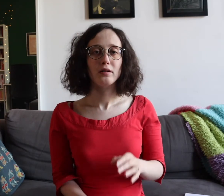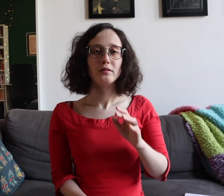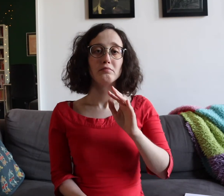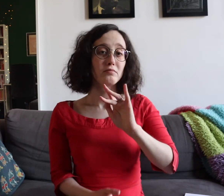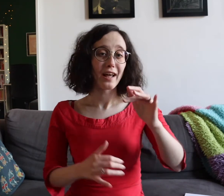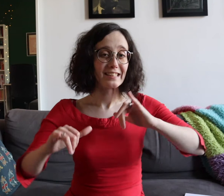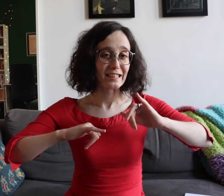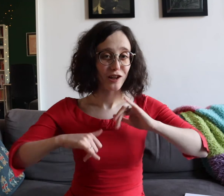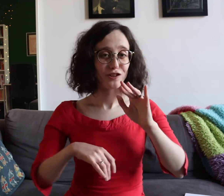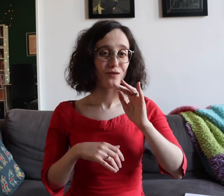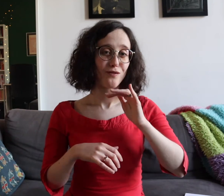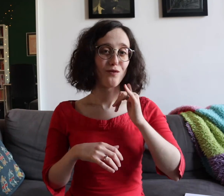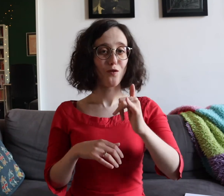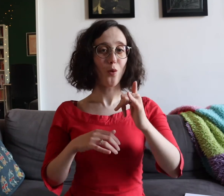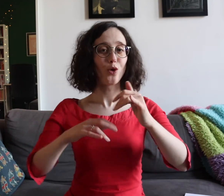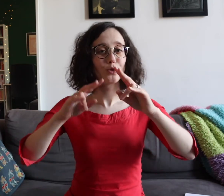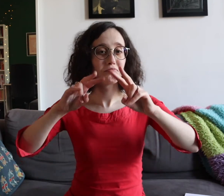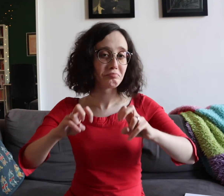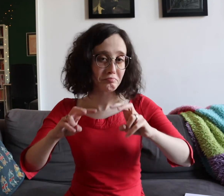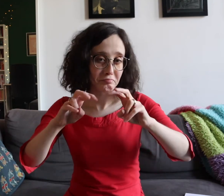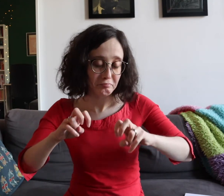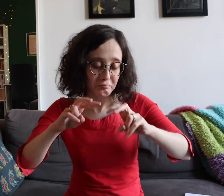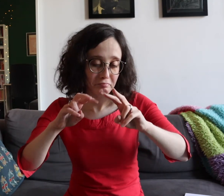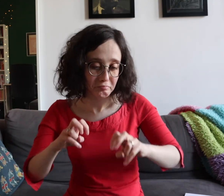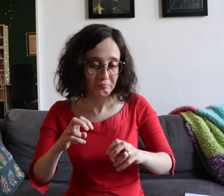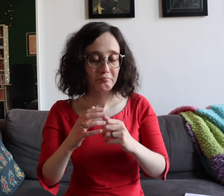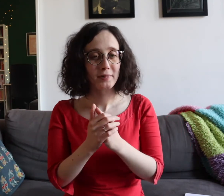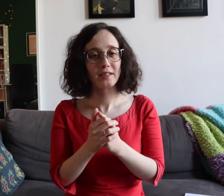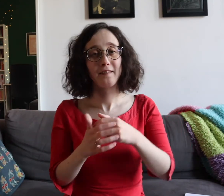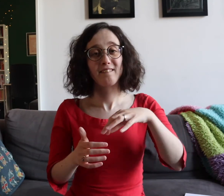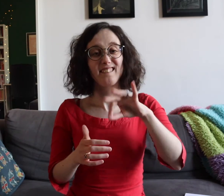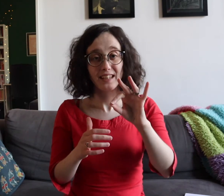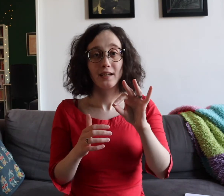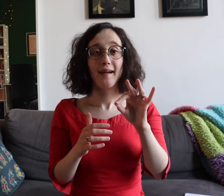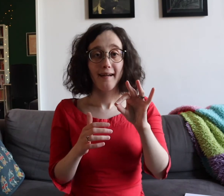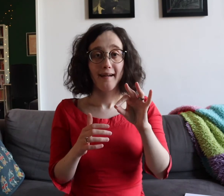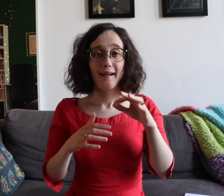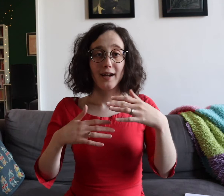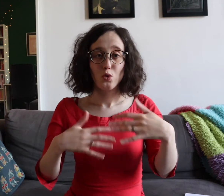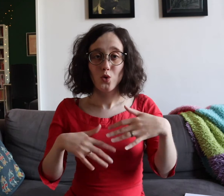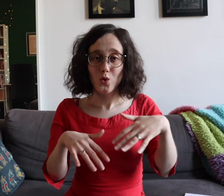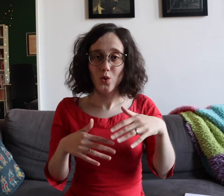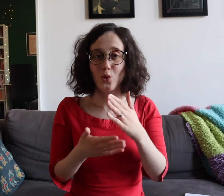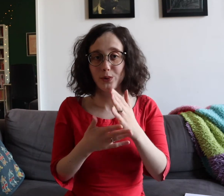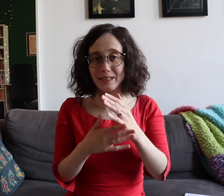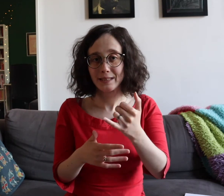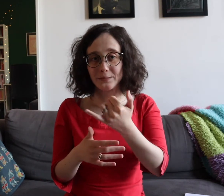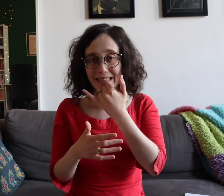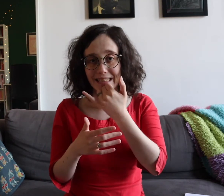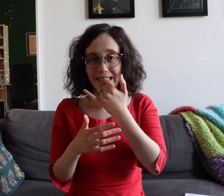She goes to the hospital for further tests, they discover the hospital's mistake